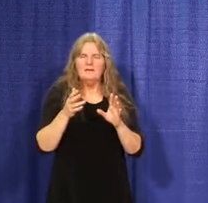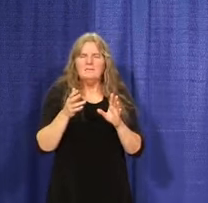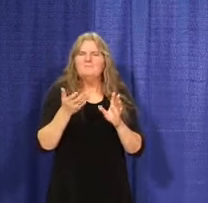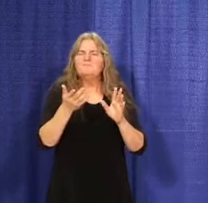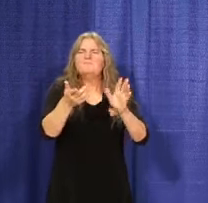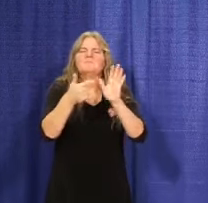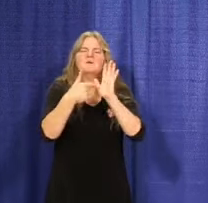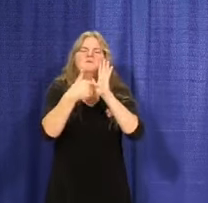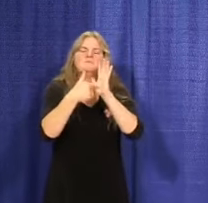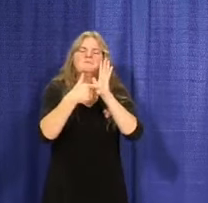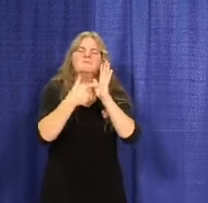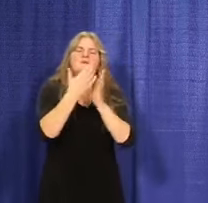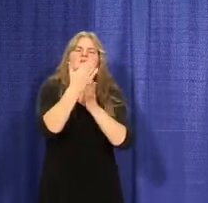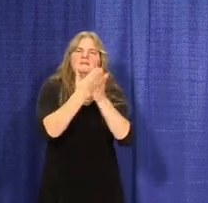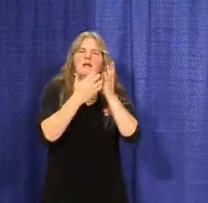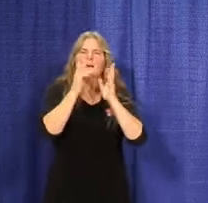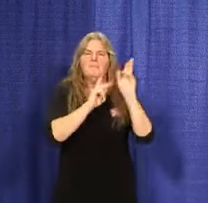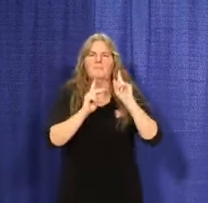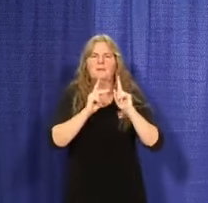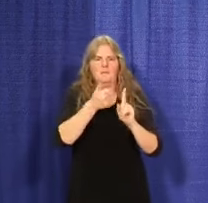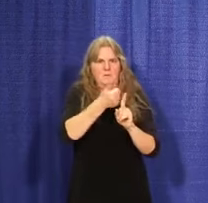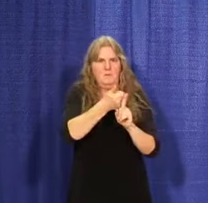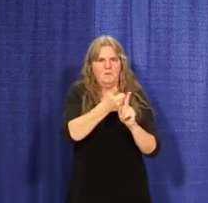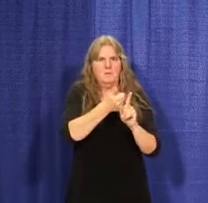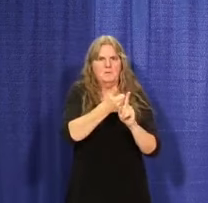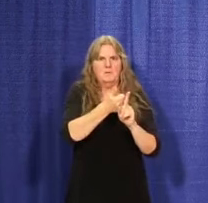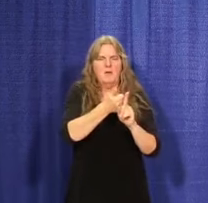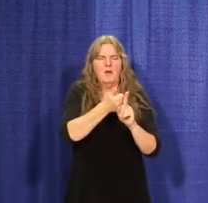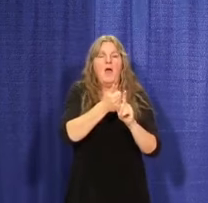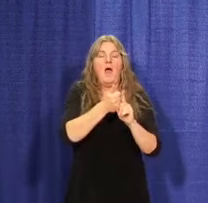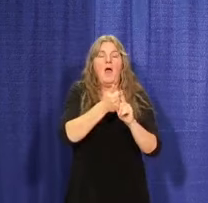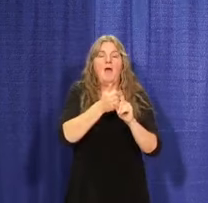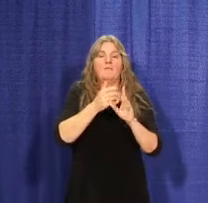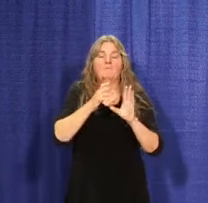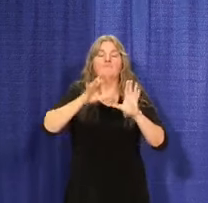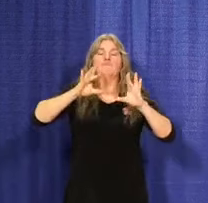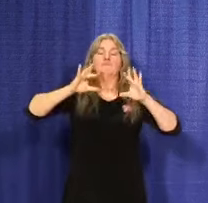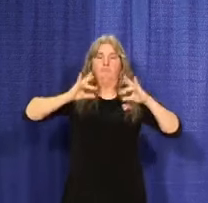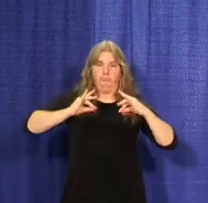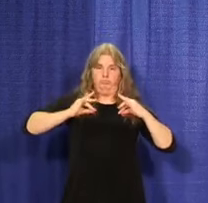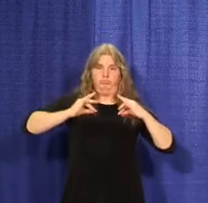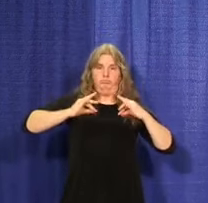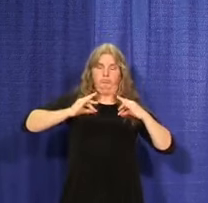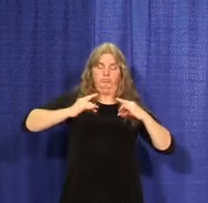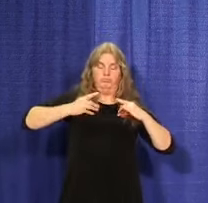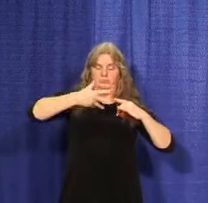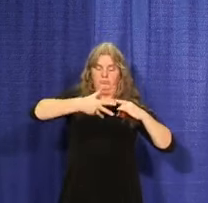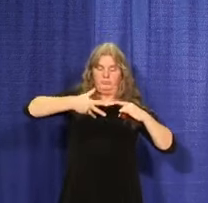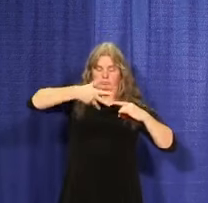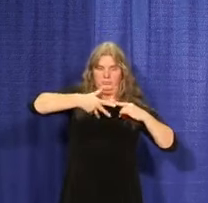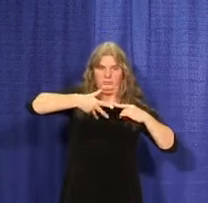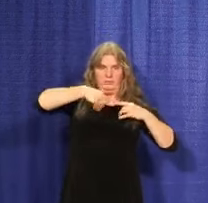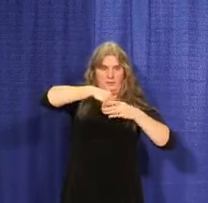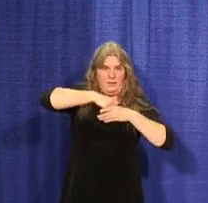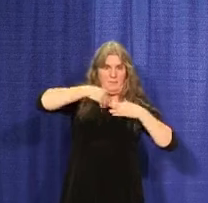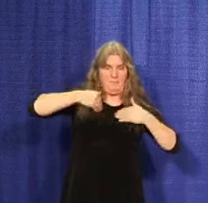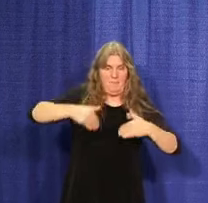the virus to continue to be shed. But it is old virus, it is noninfectious.